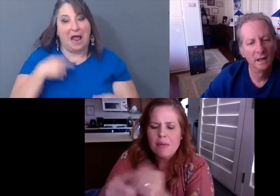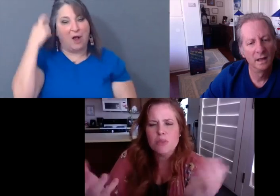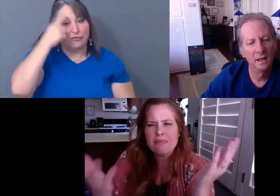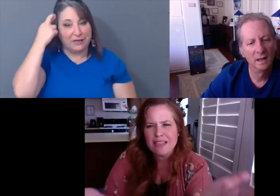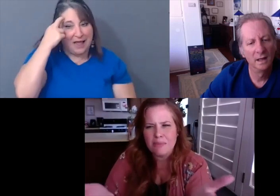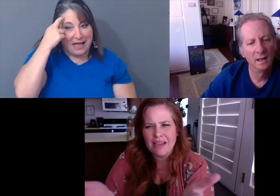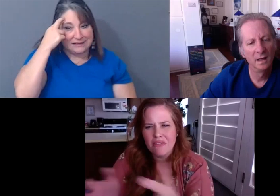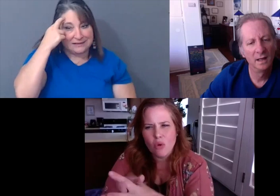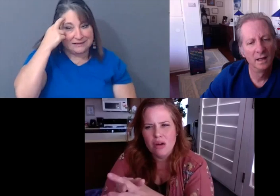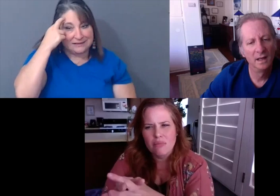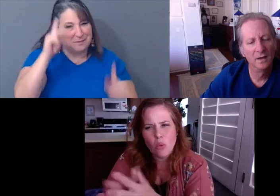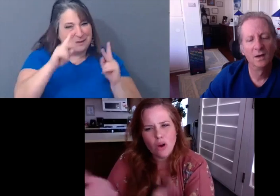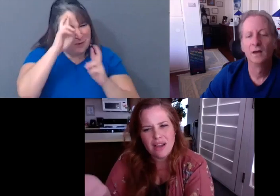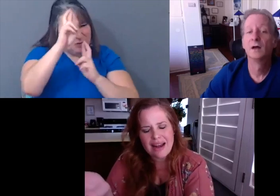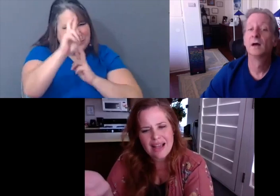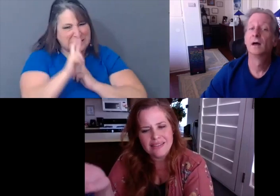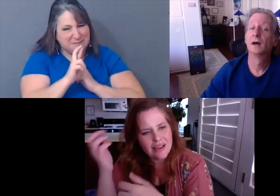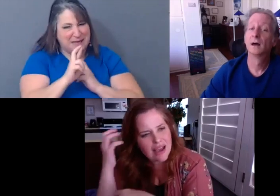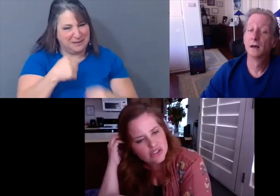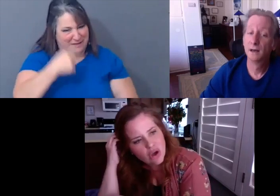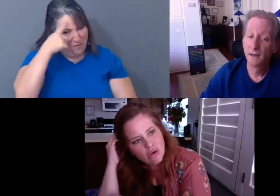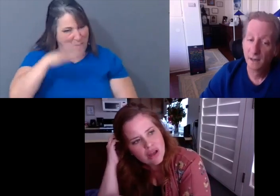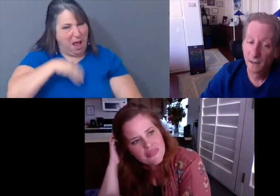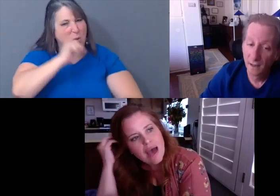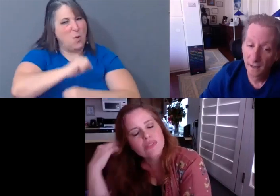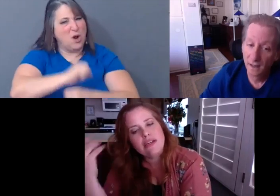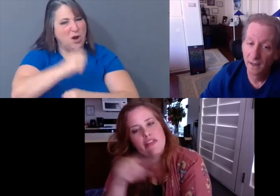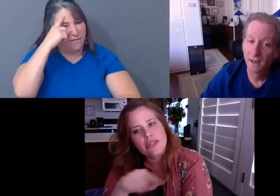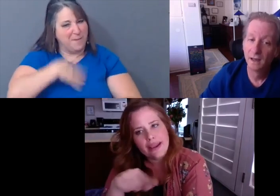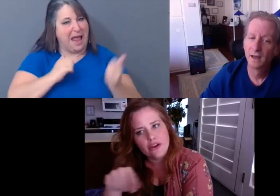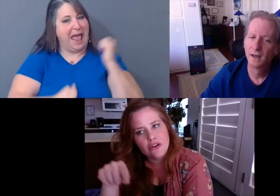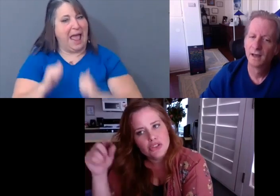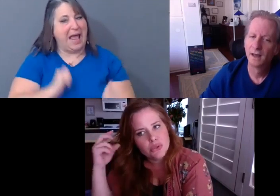People respect me for my work in acting. And so, that was another layer, too,